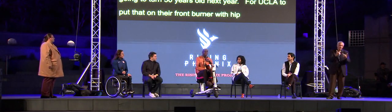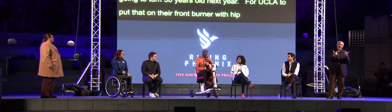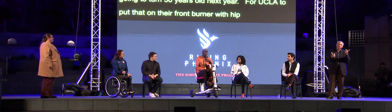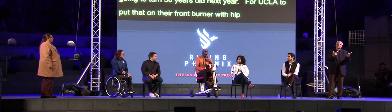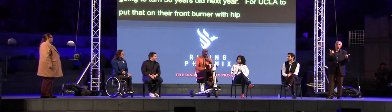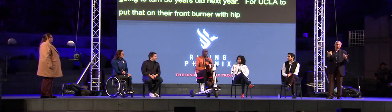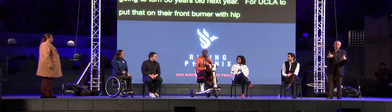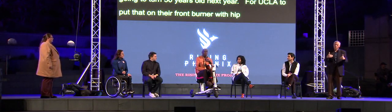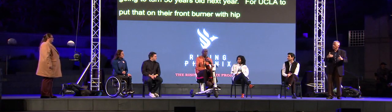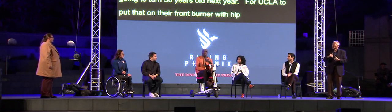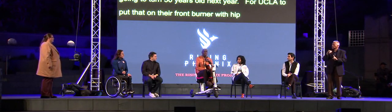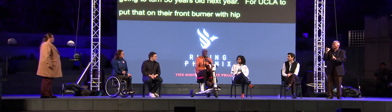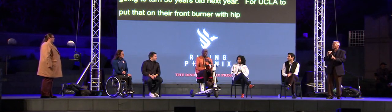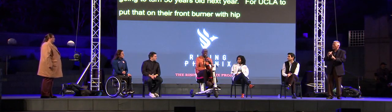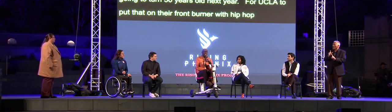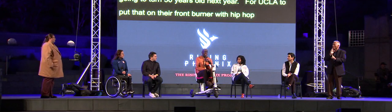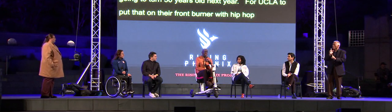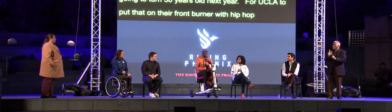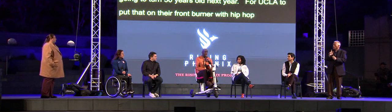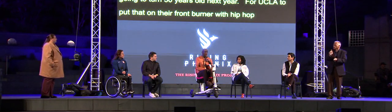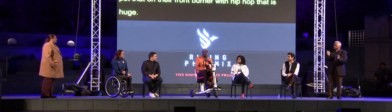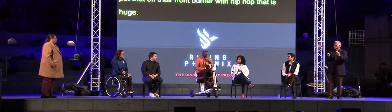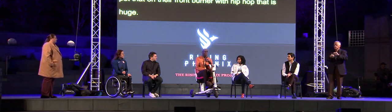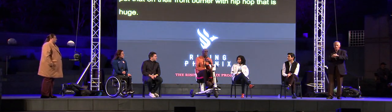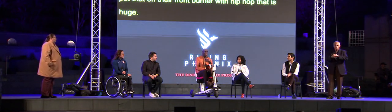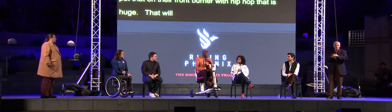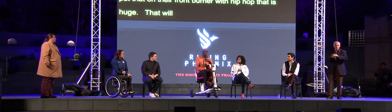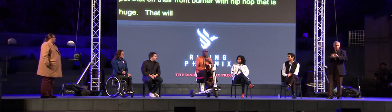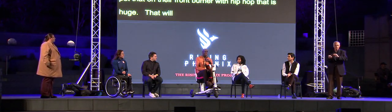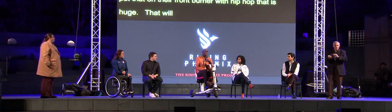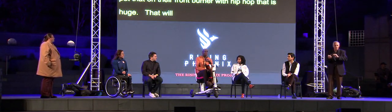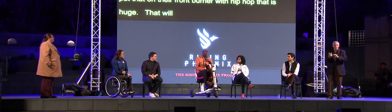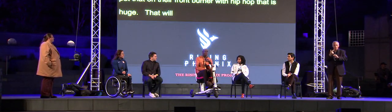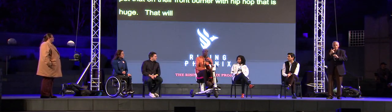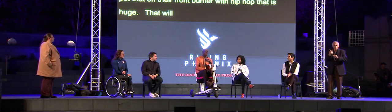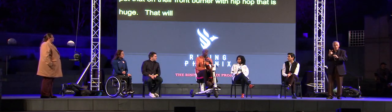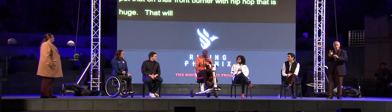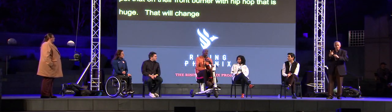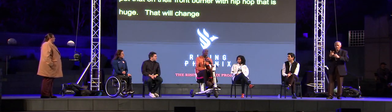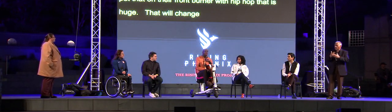So that will change situations.